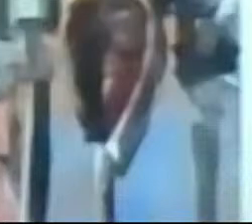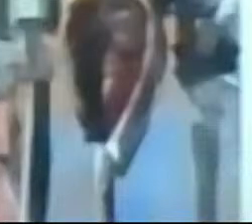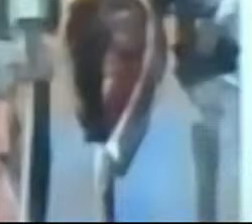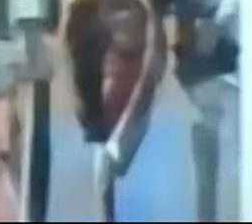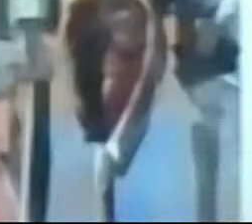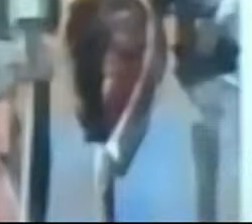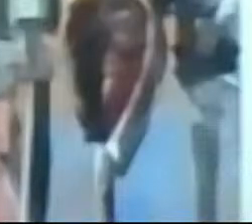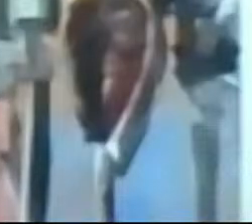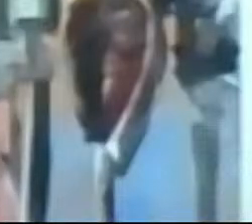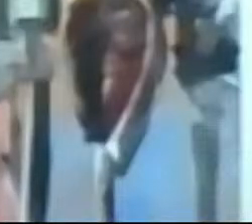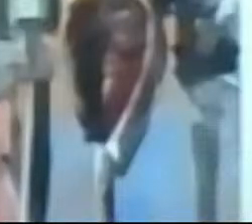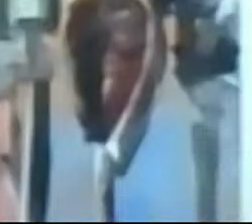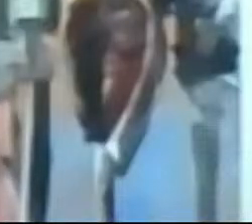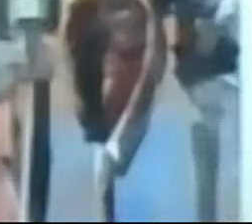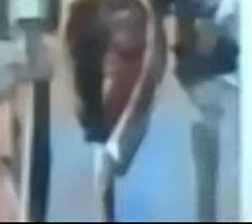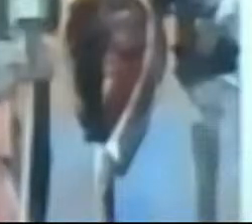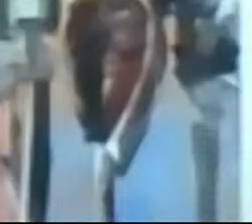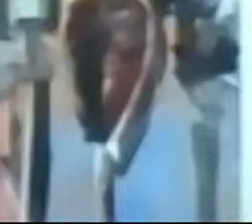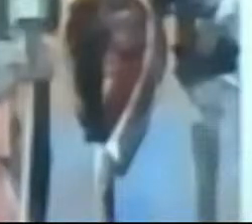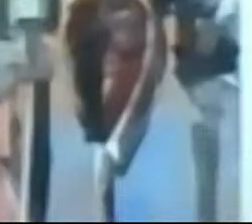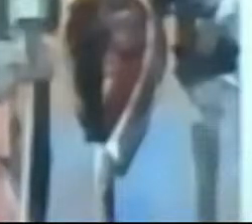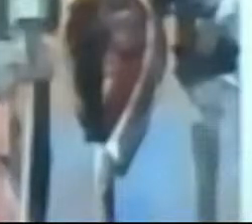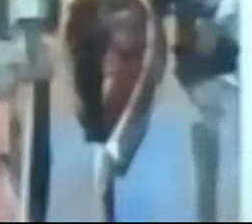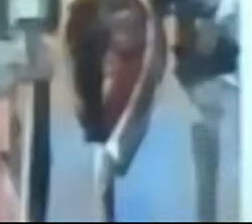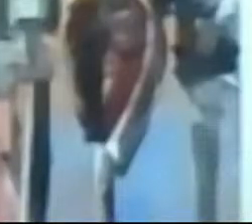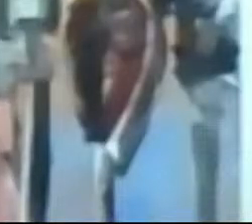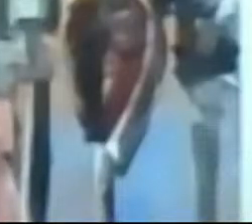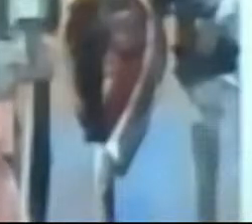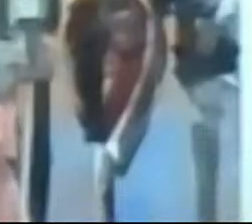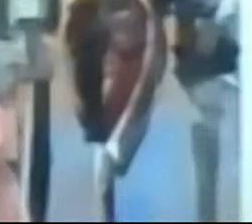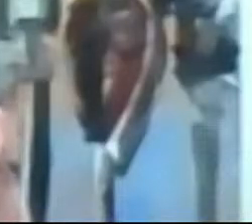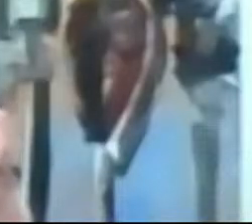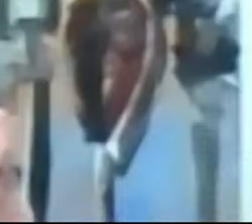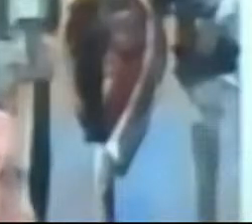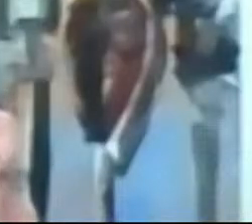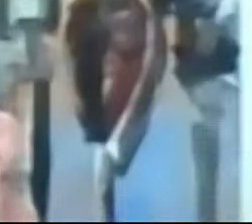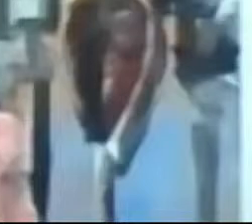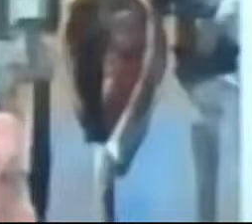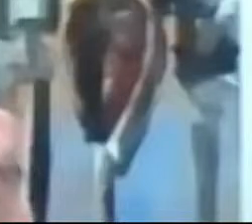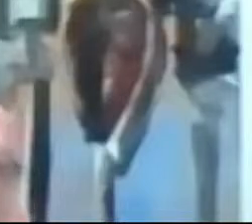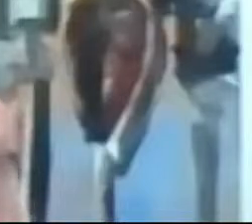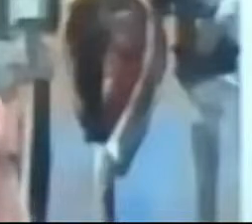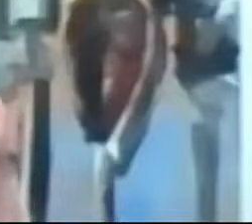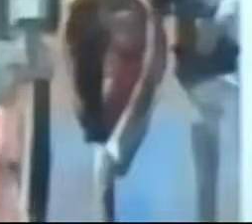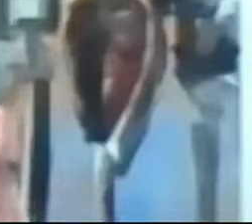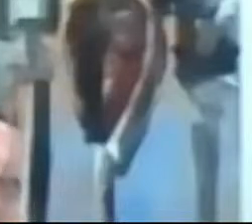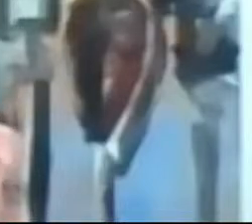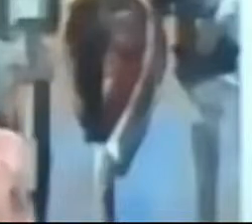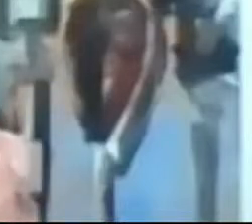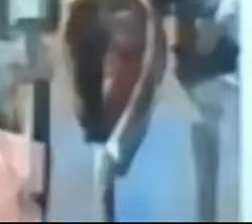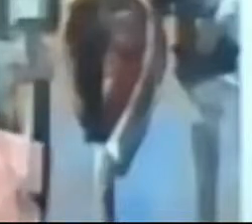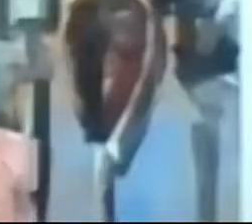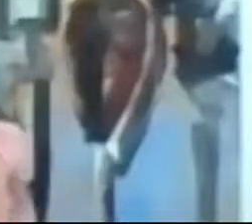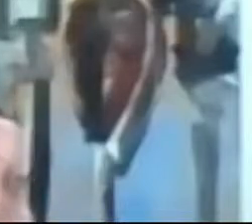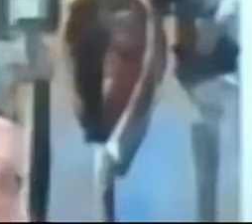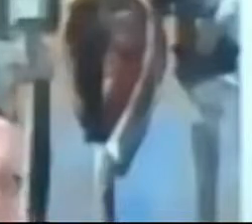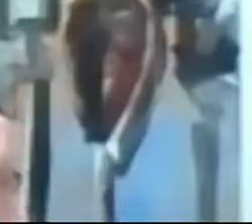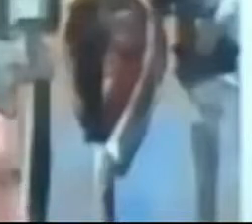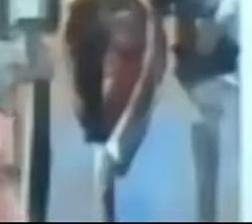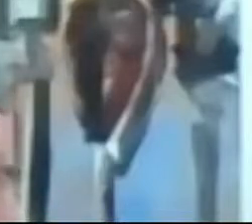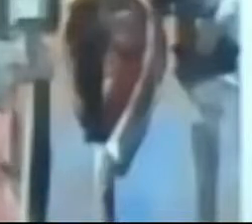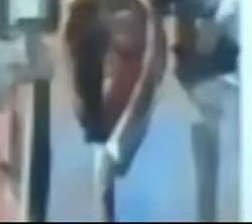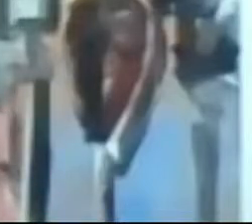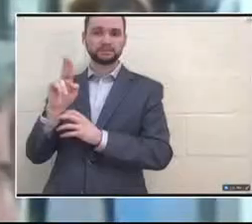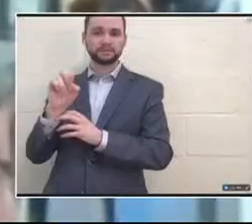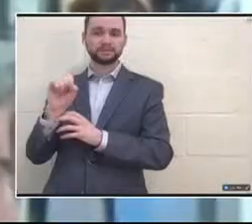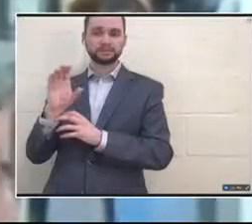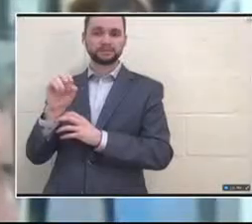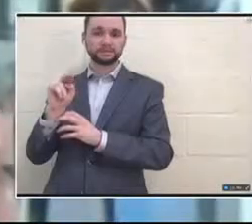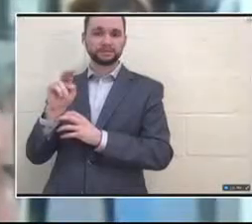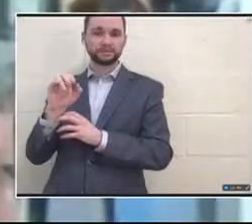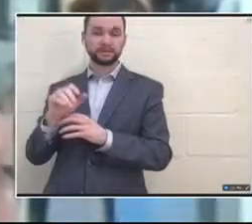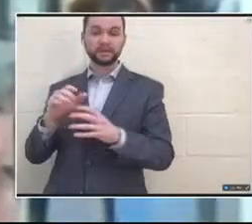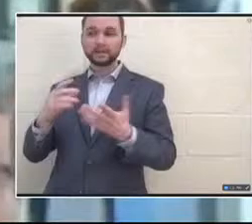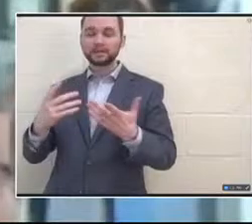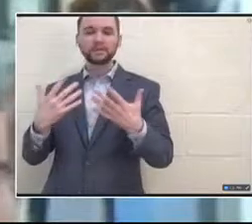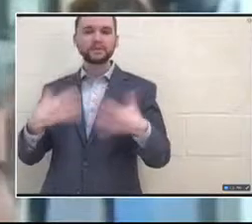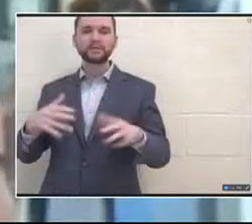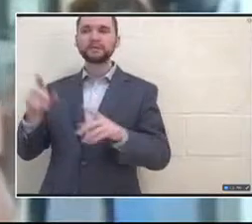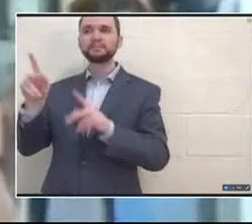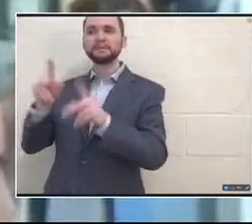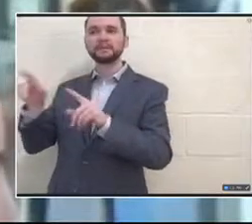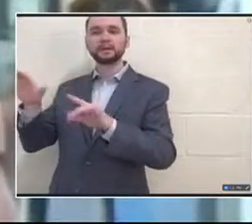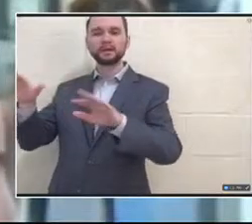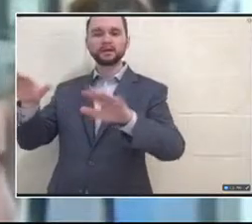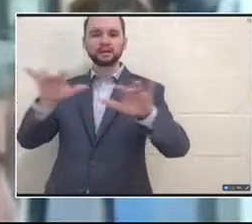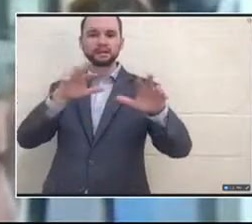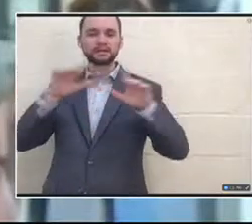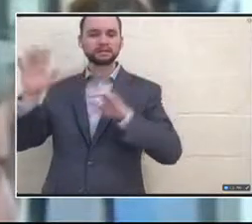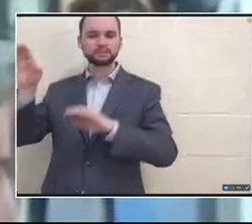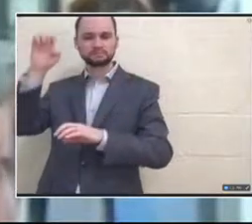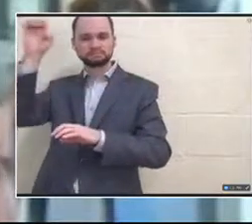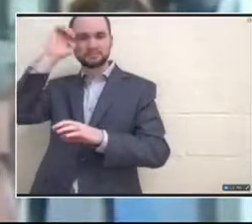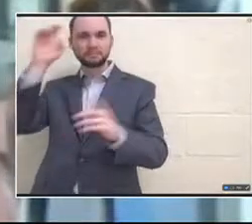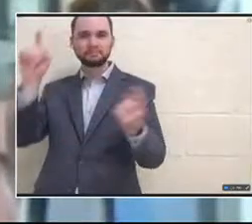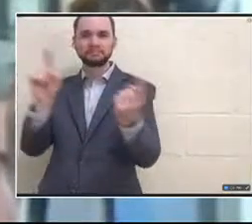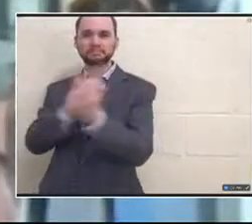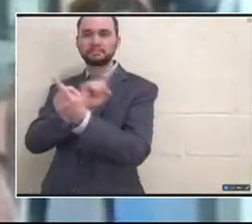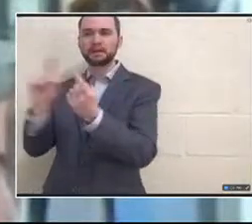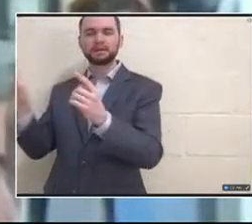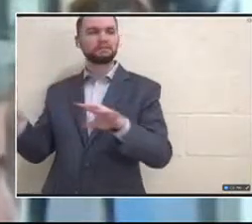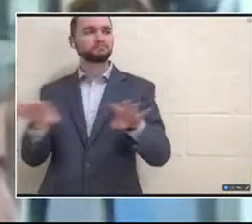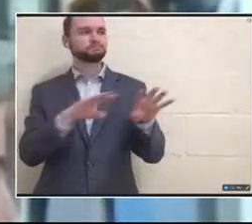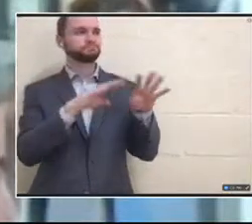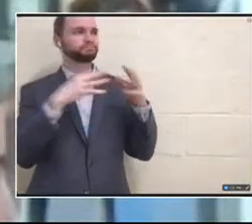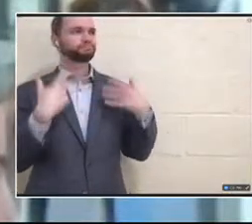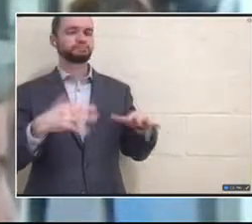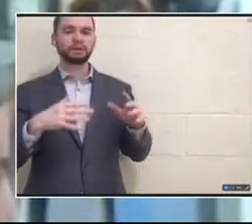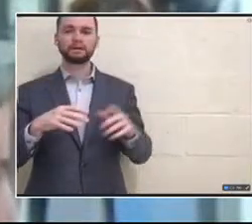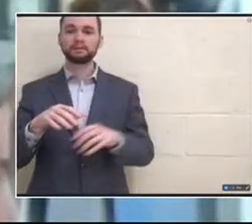whether it was Mr. Sabalias. Mr. Arturo Toscanini who I could not believe came back stage who would proclaim that my voice was the only